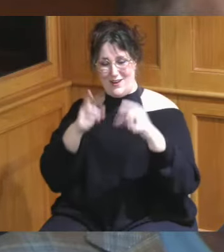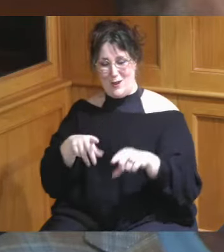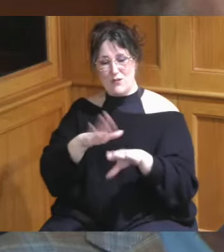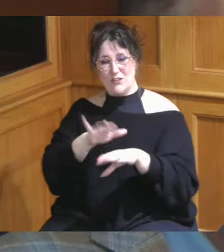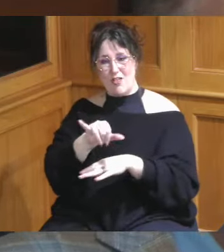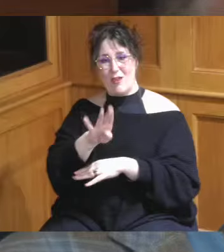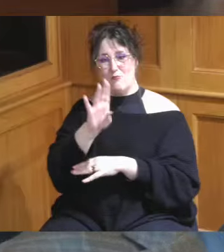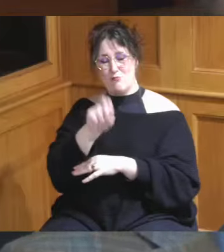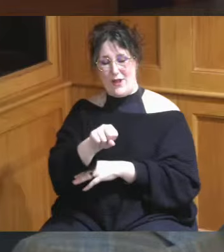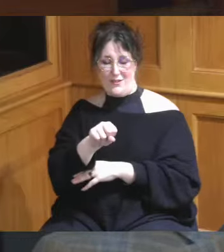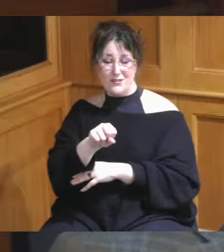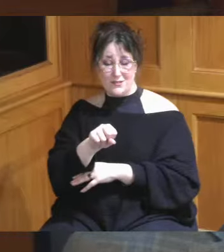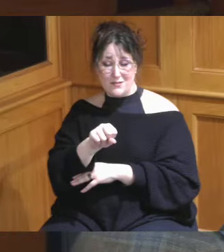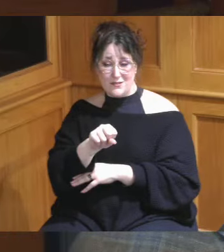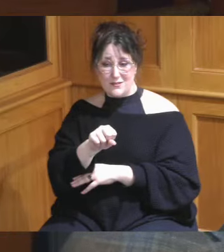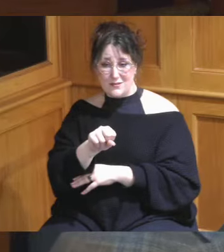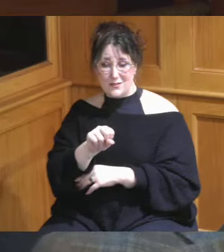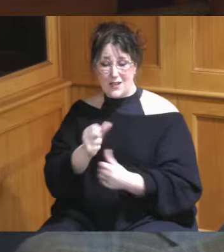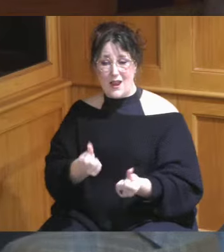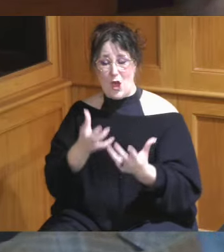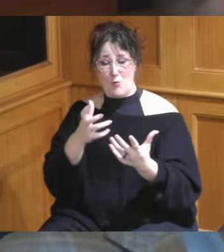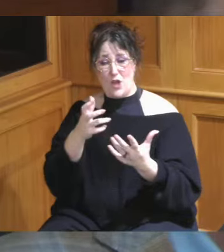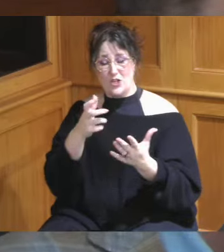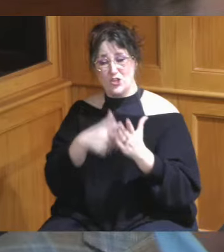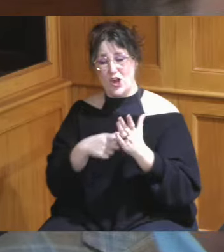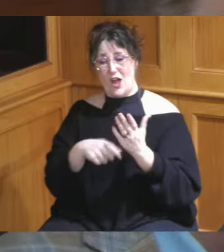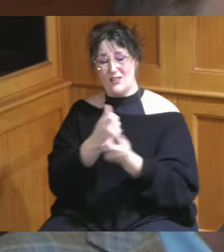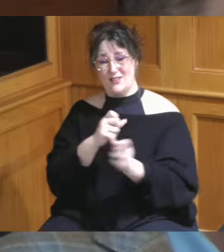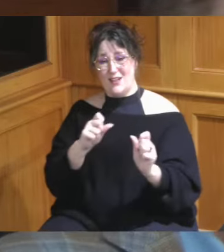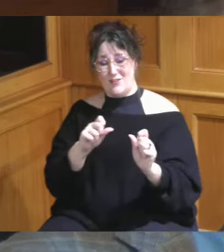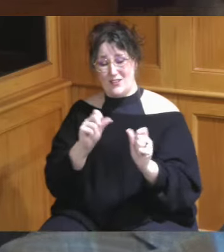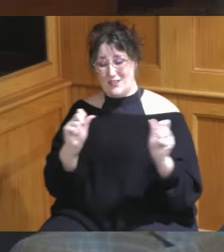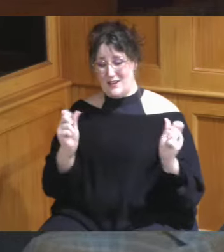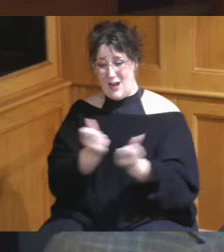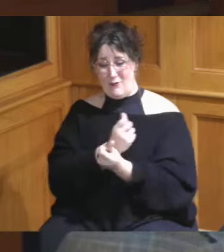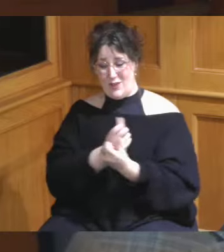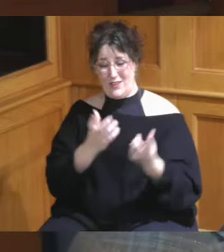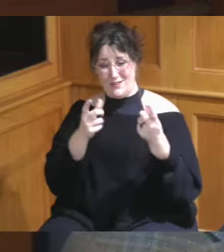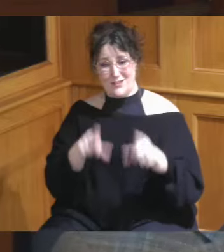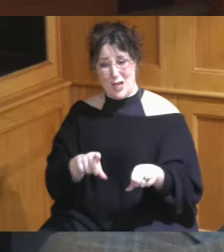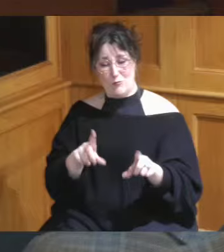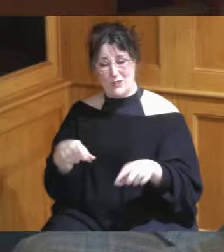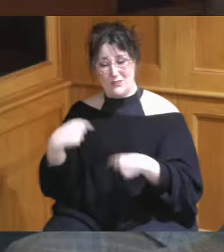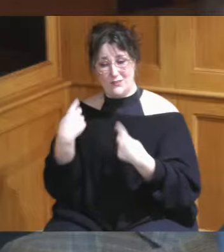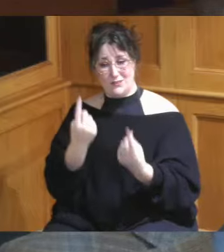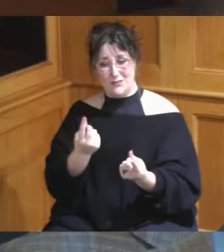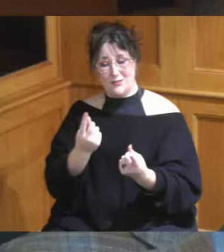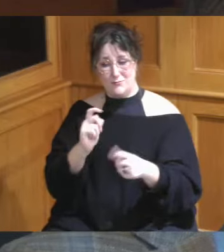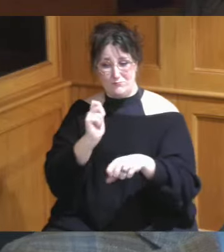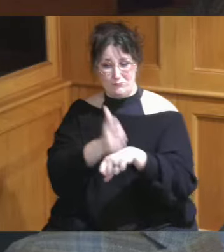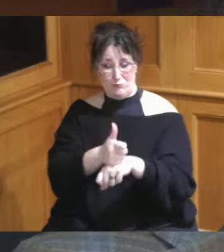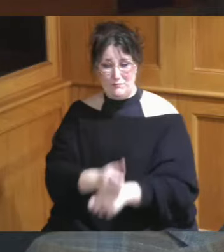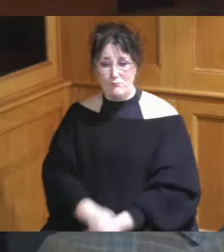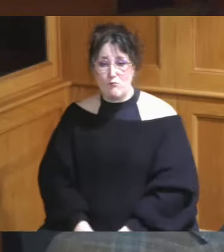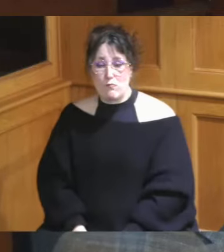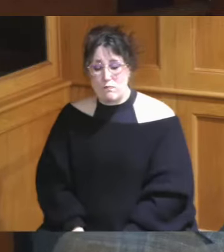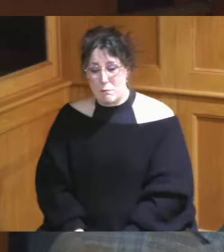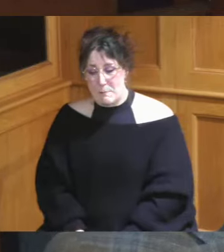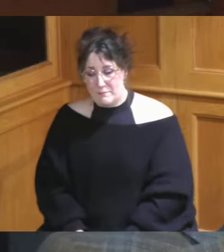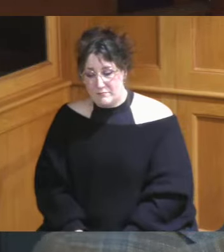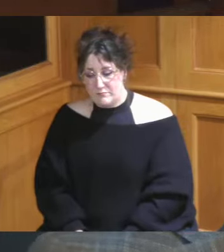savings to the taxpayers around Hamilton County. So those were some of the things also participated